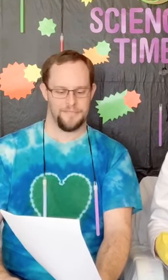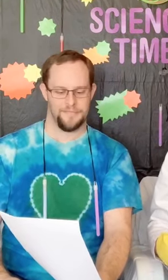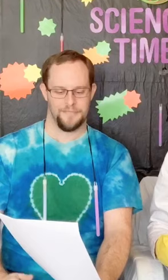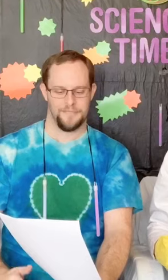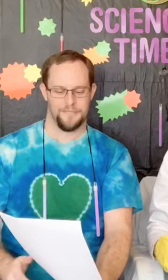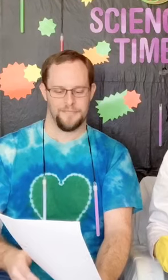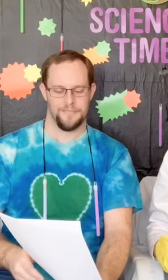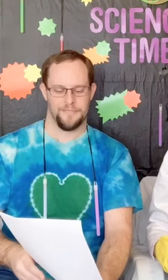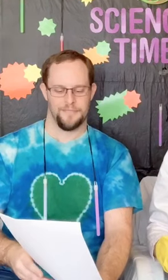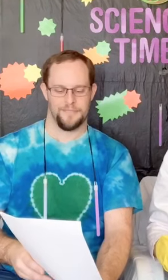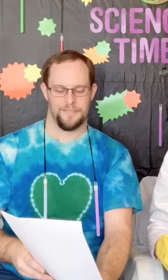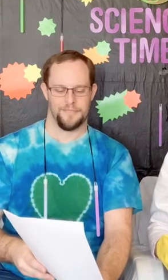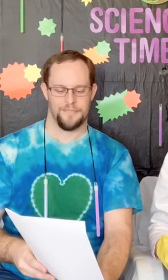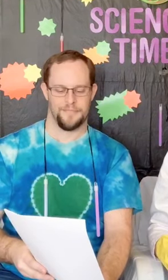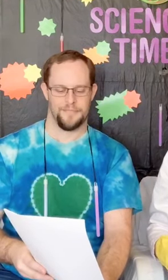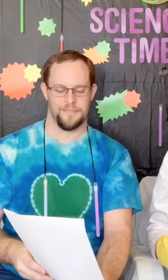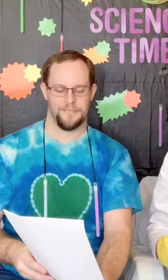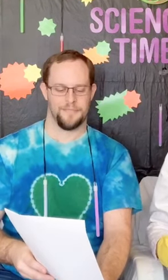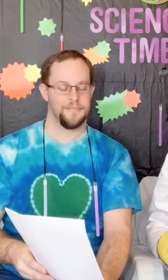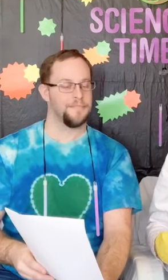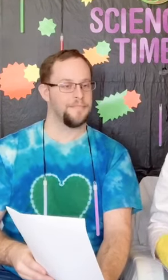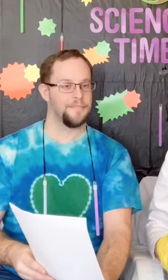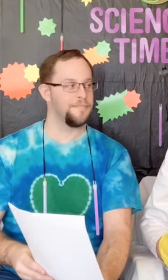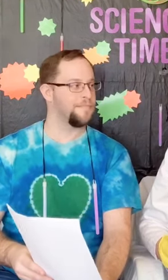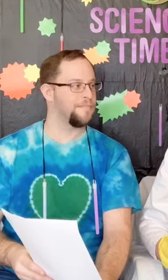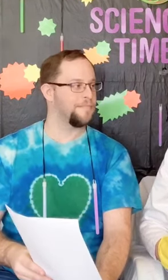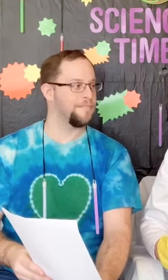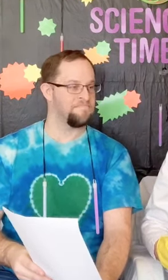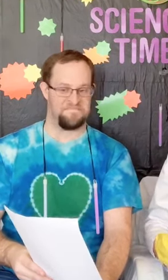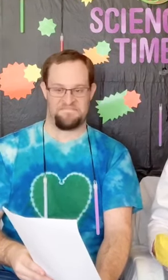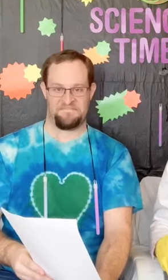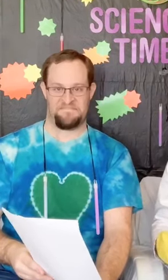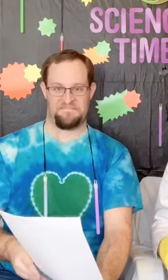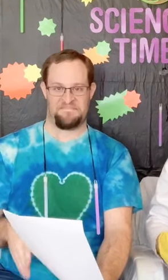It was time to hit the road when Robert sneezed into his hand!